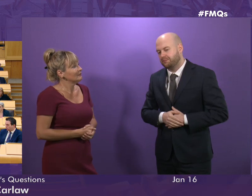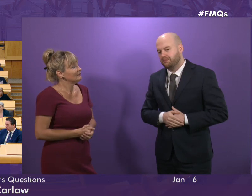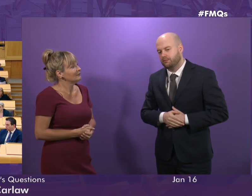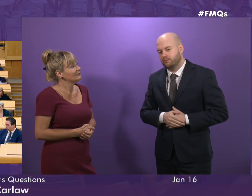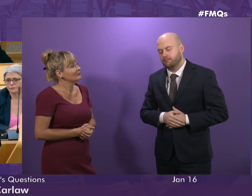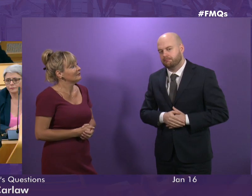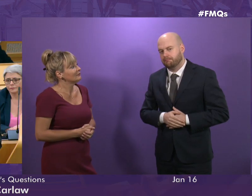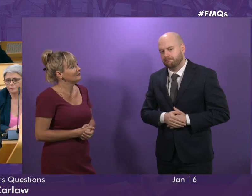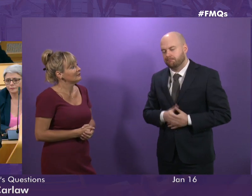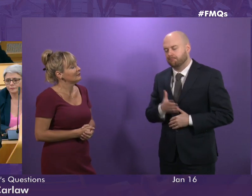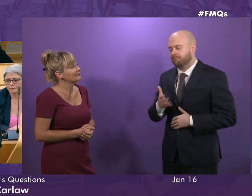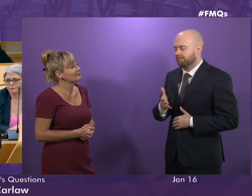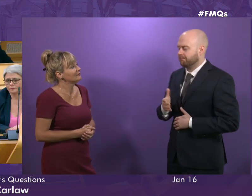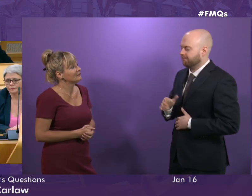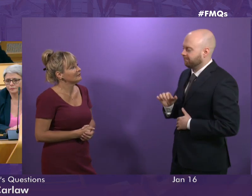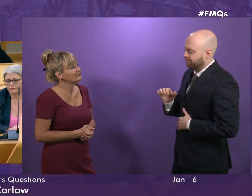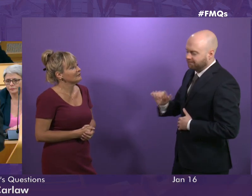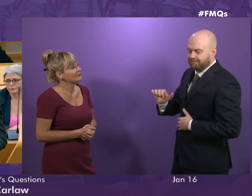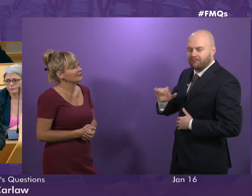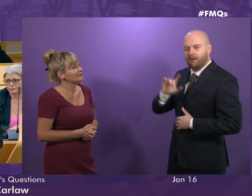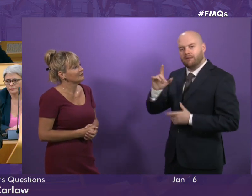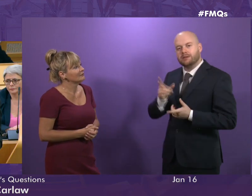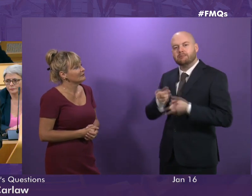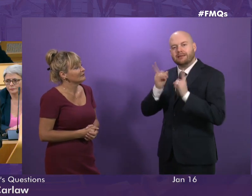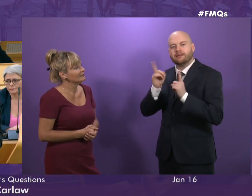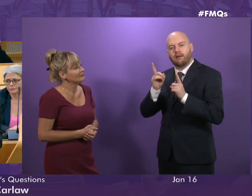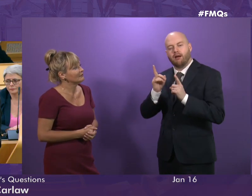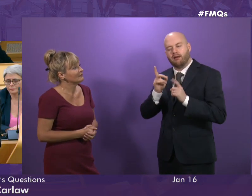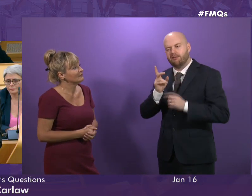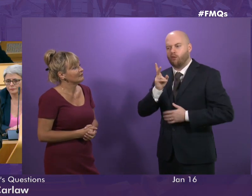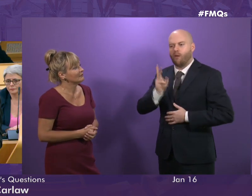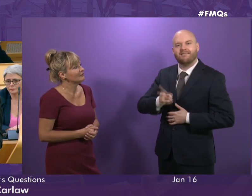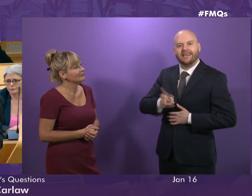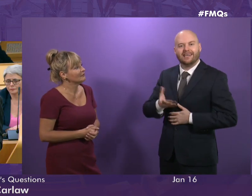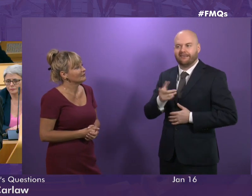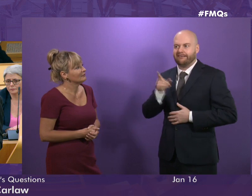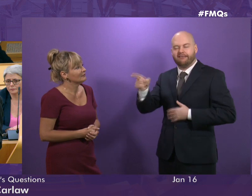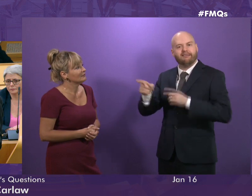The First Minister very often accuses others in this chamber of having not listened to